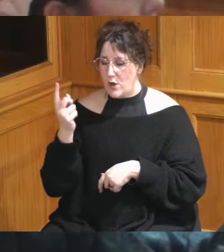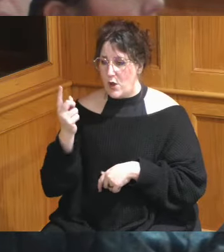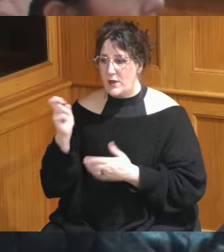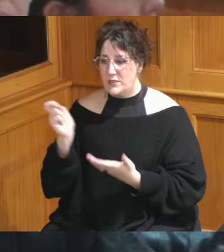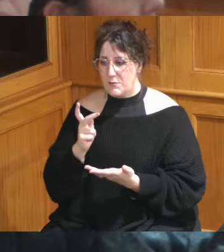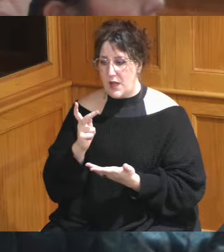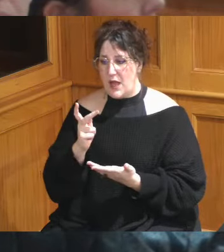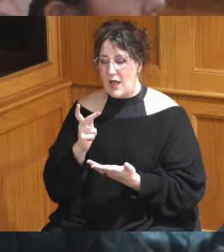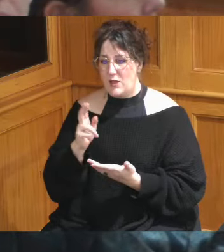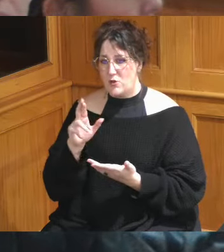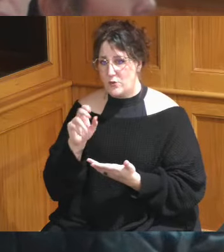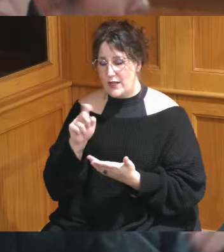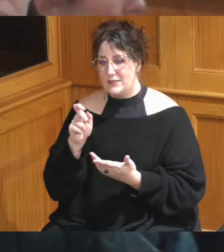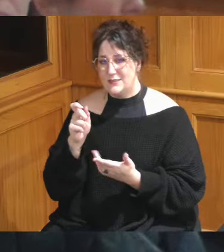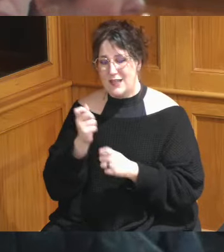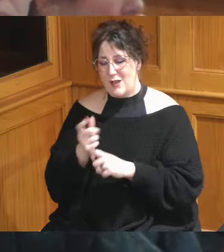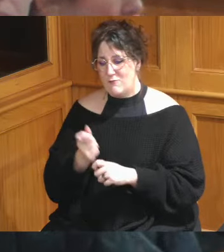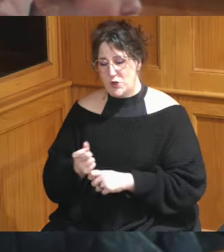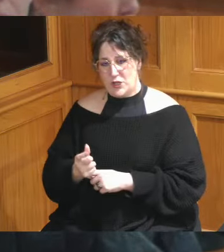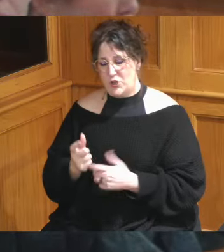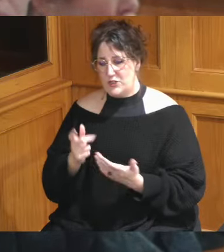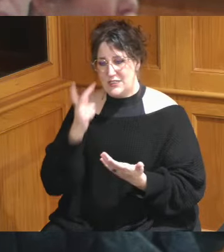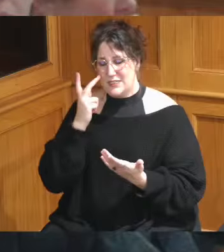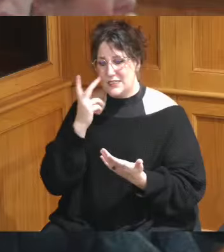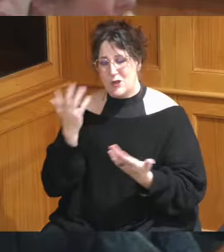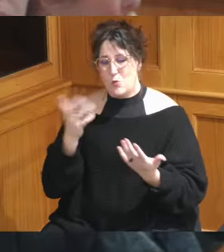every single year to look at what's going on and what is needed for the district,